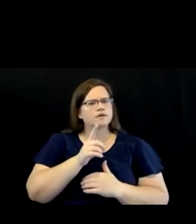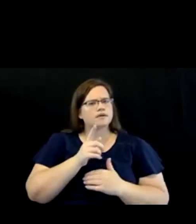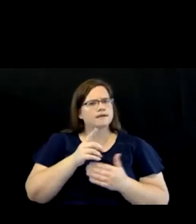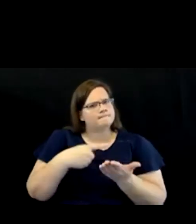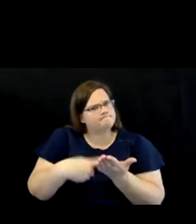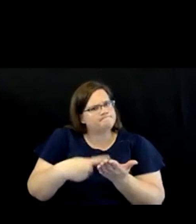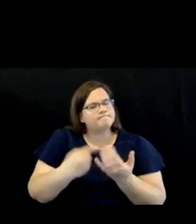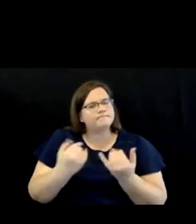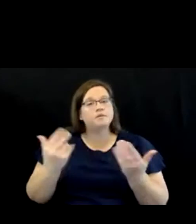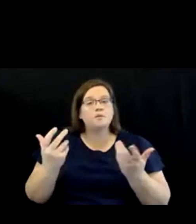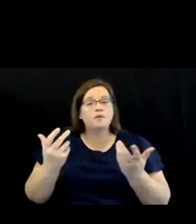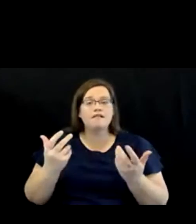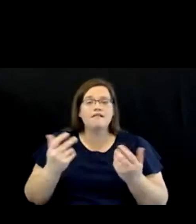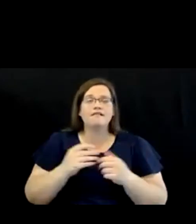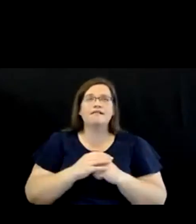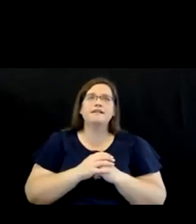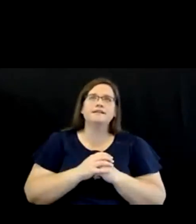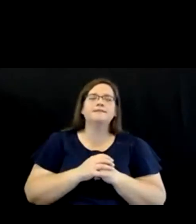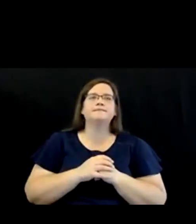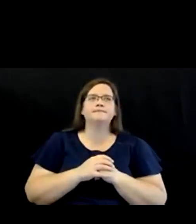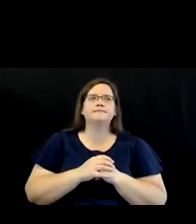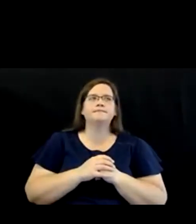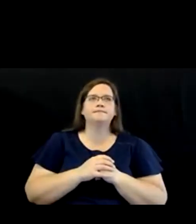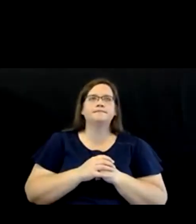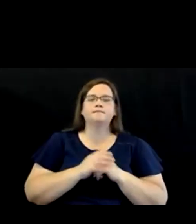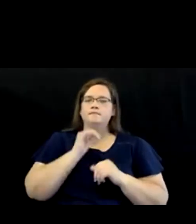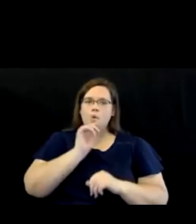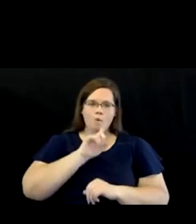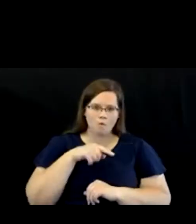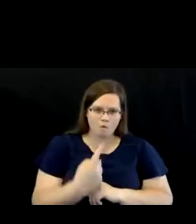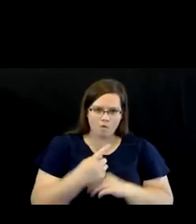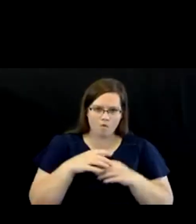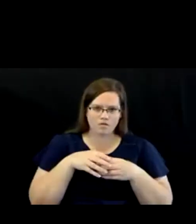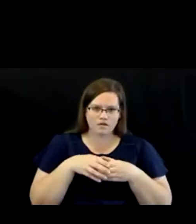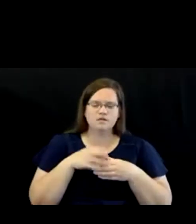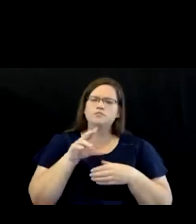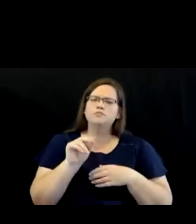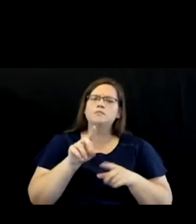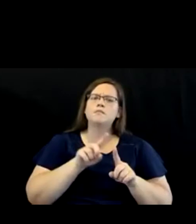is where hopefully, not exclusively, but a lot of people are dealing with